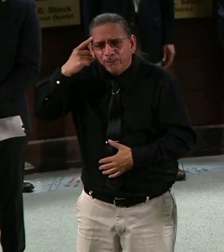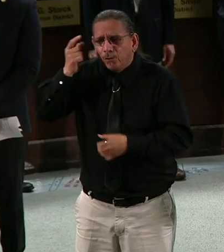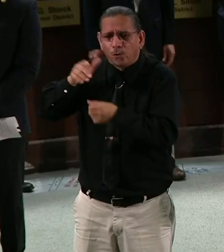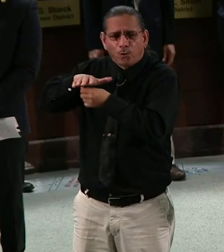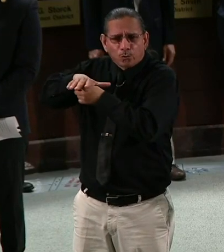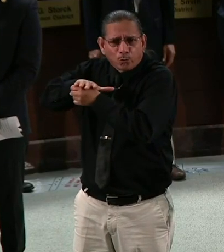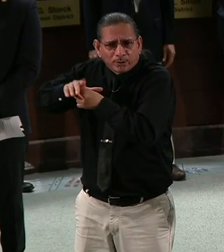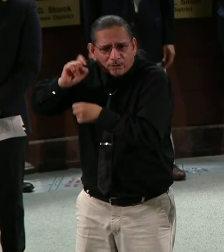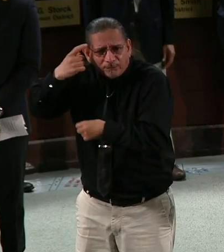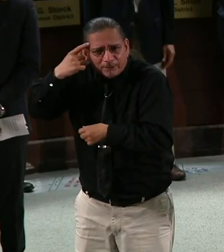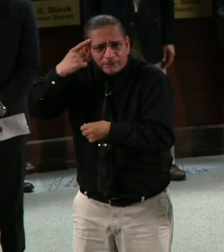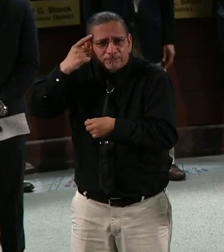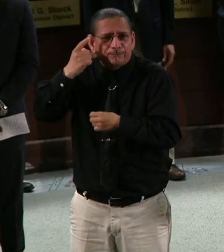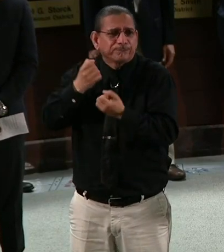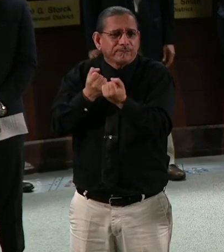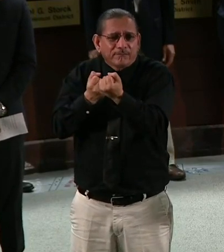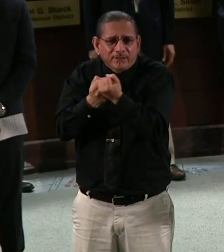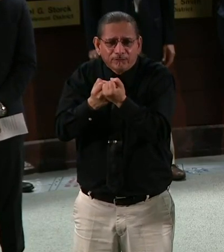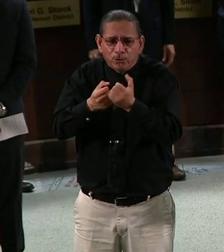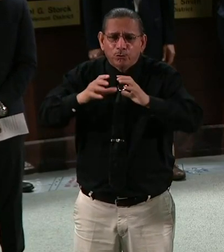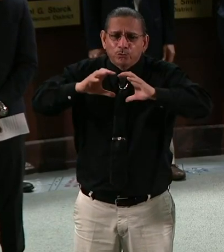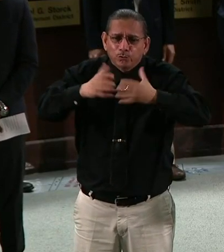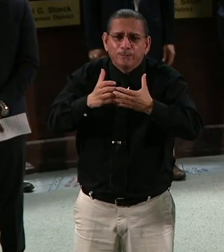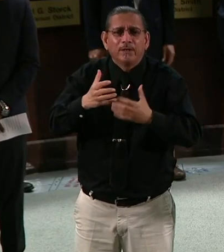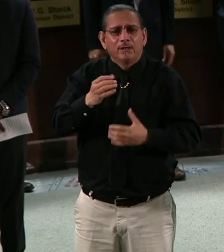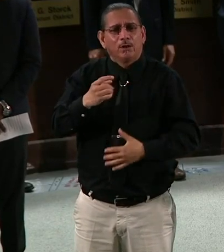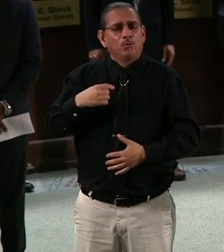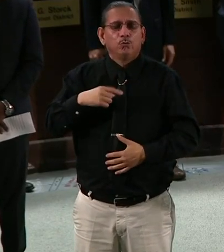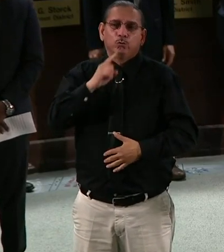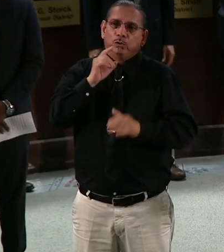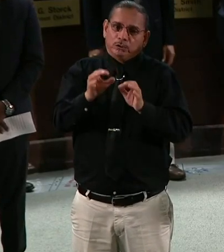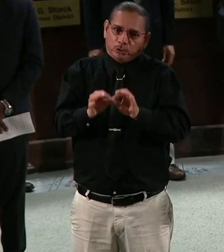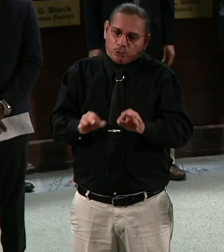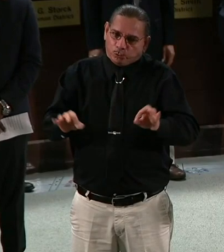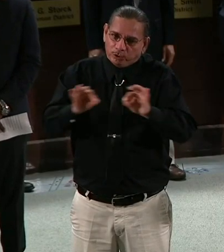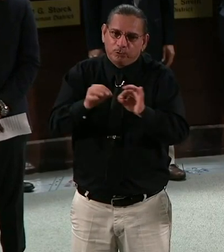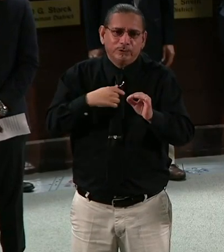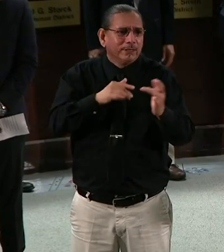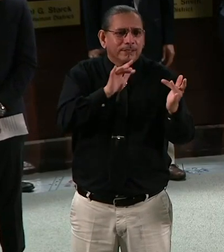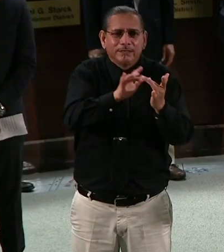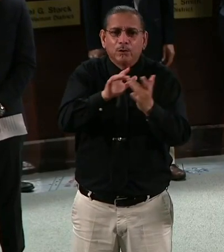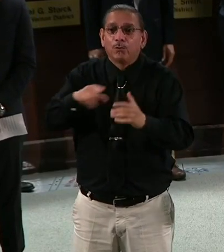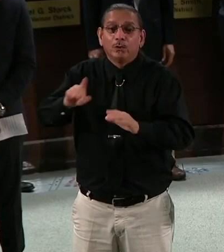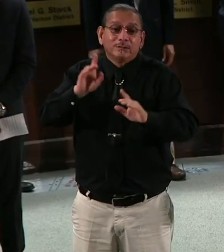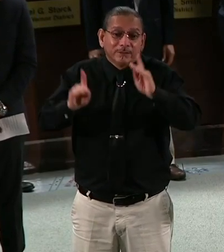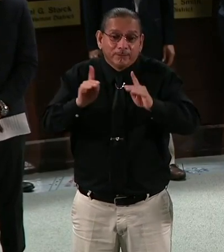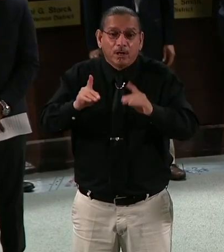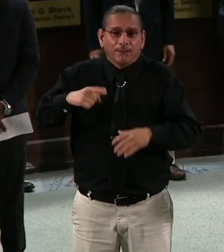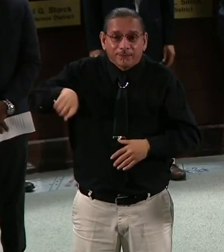GOVERNMENTS. ADVOCACY GROUPS